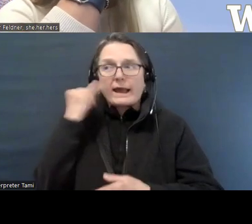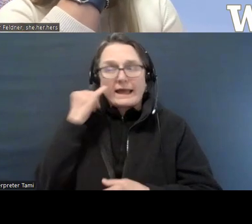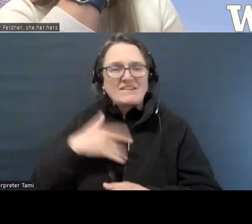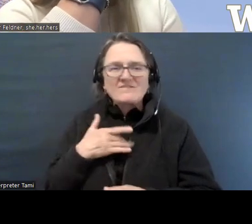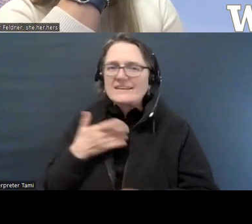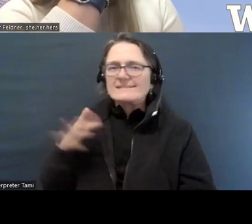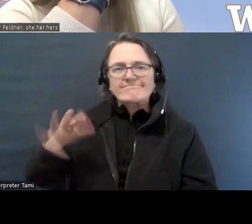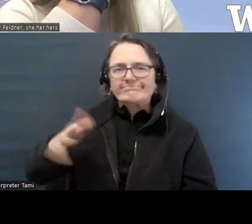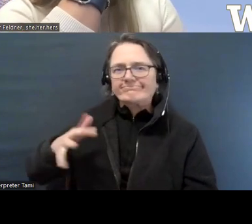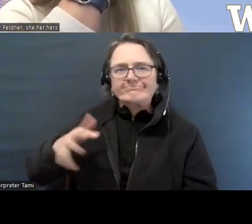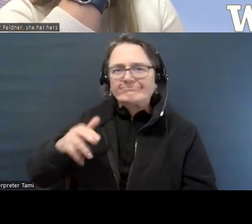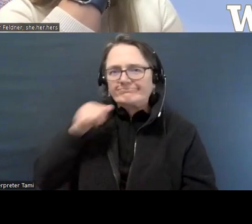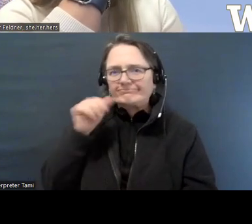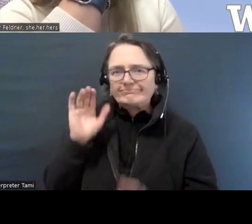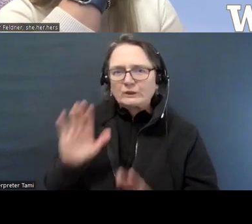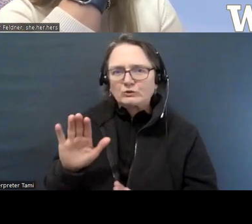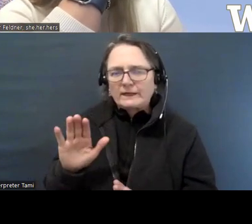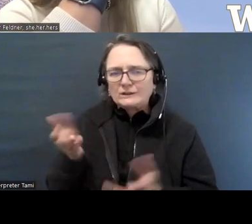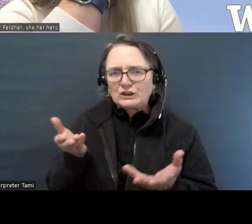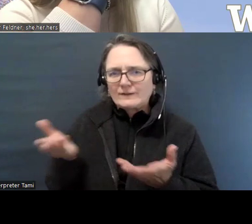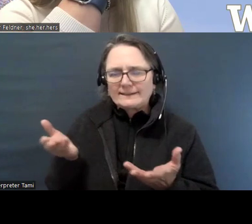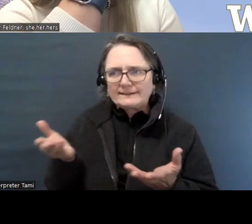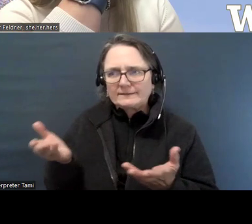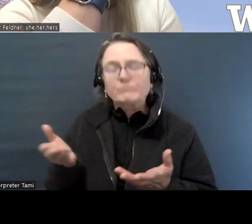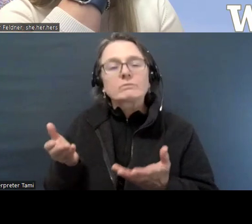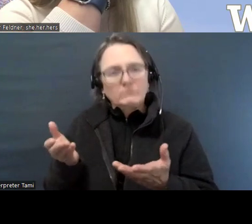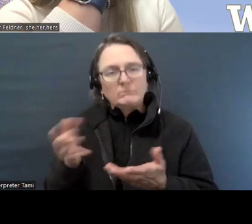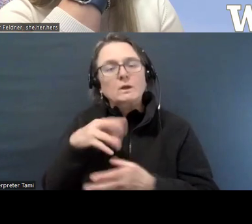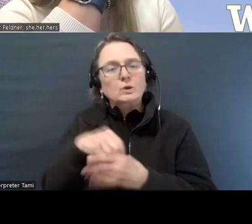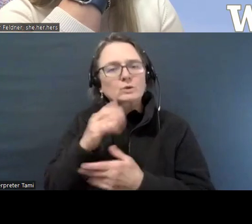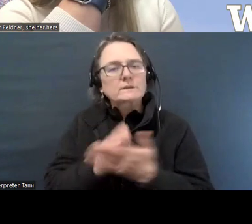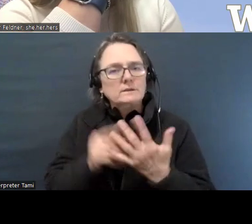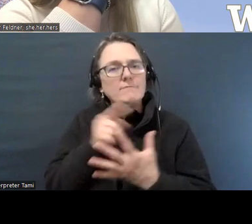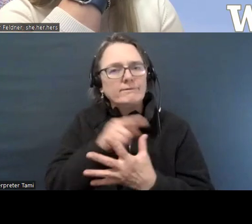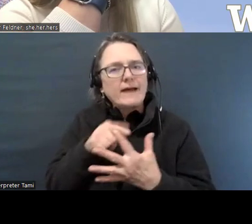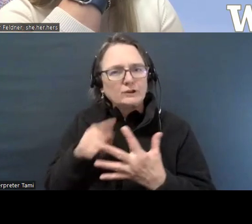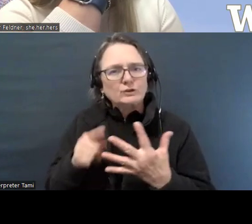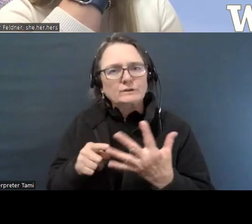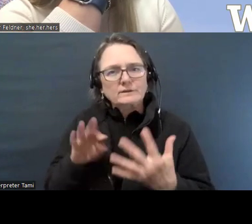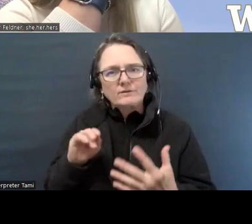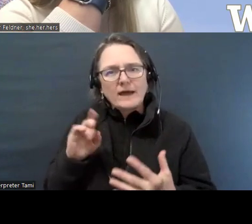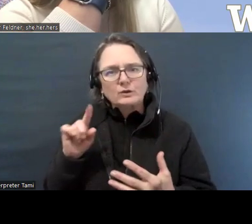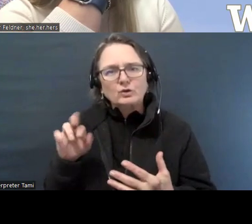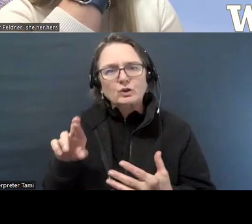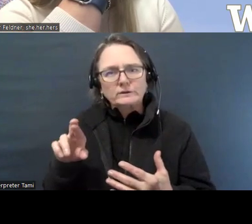And there are some factors that would determine or I use to assess, you know,